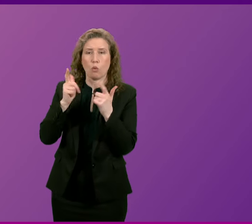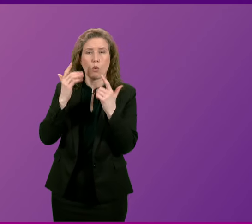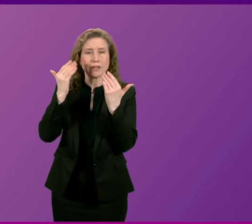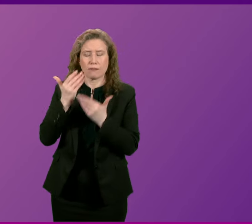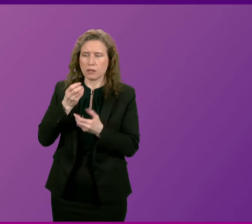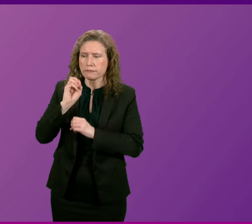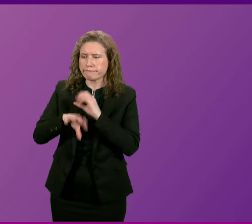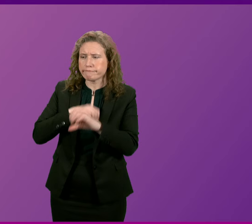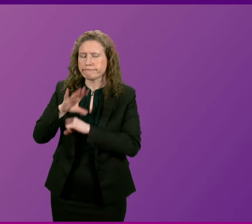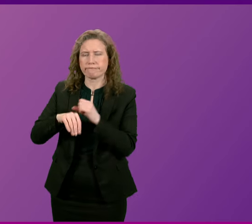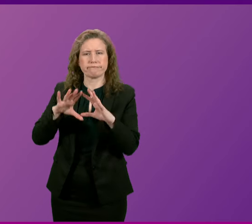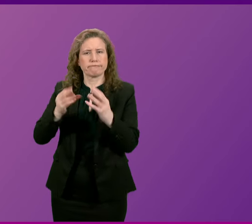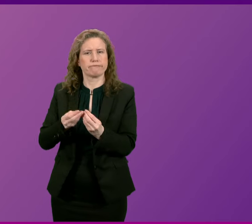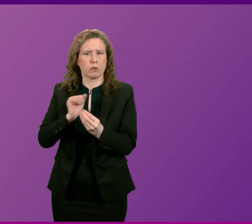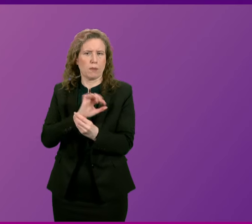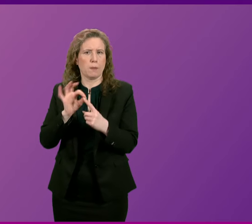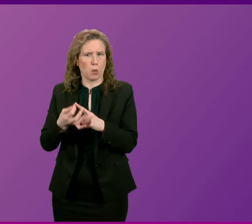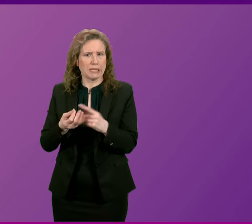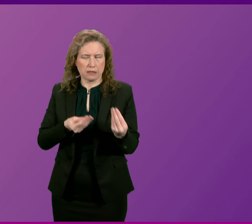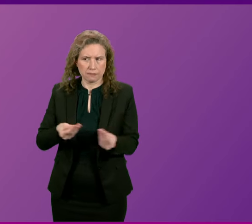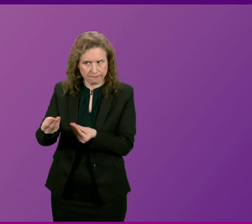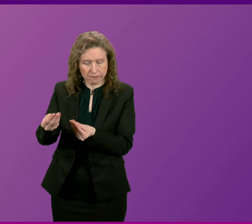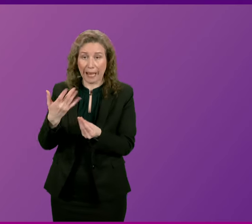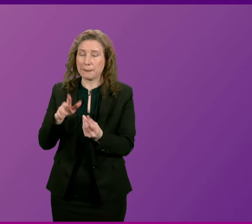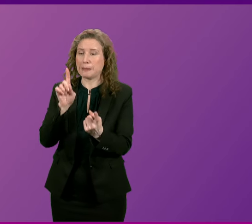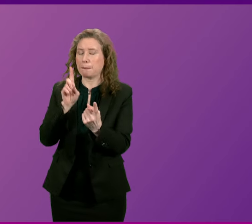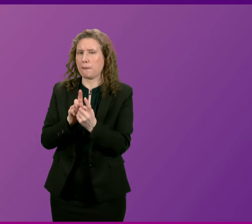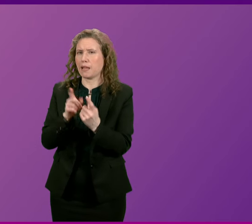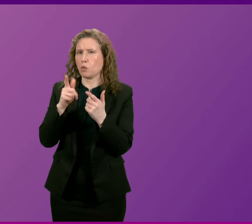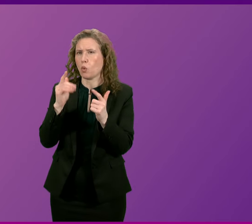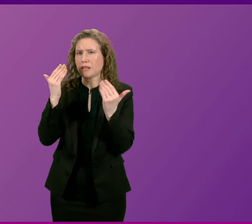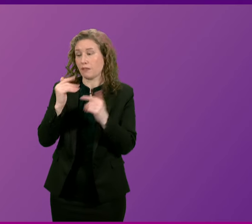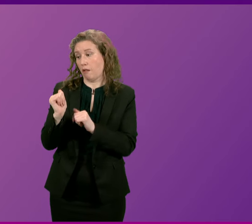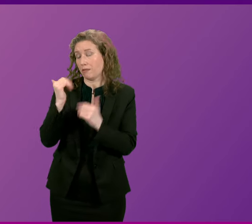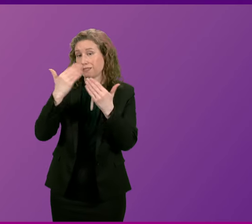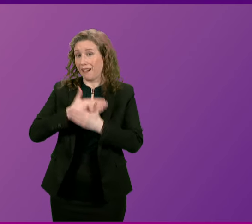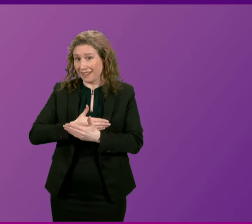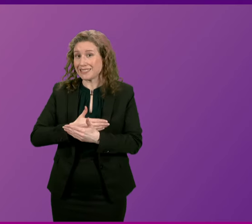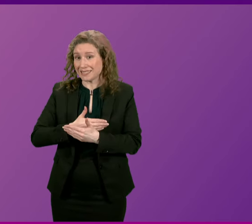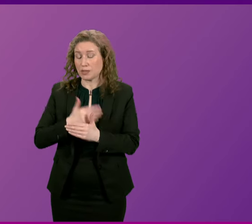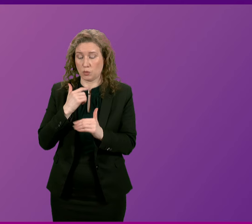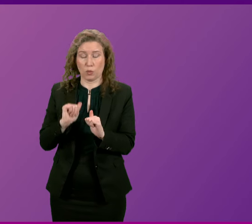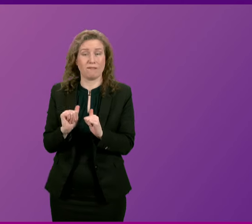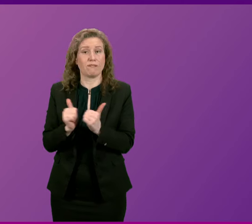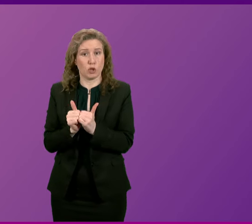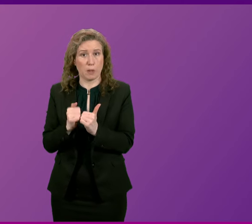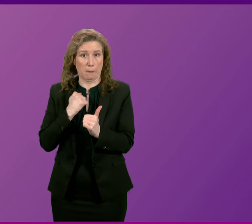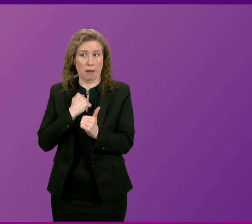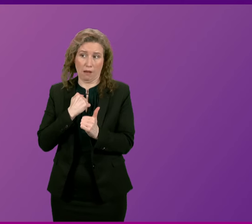by Pauline McNeill today. I met the Lord Advocate last night to confirm my desire for her to